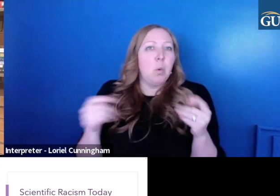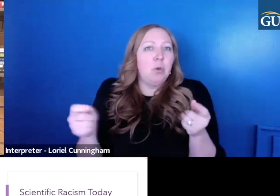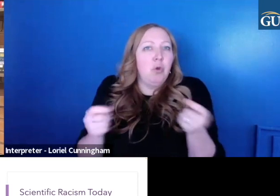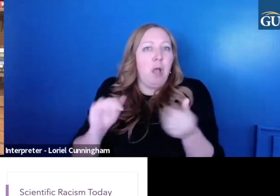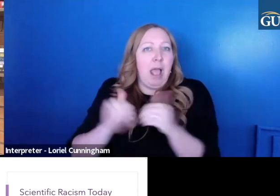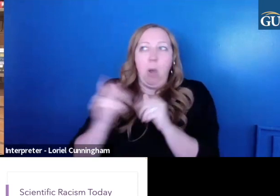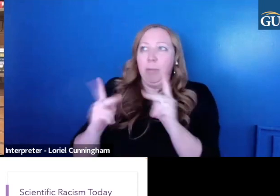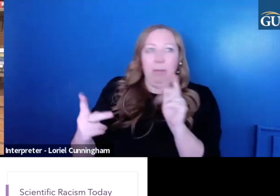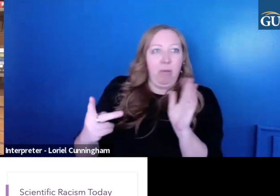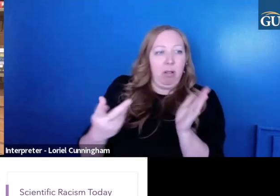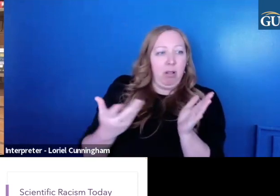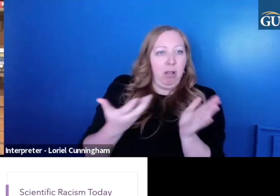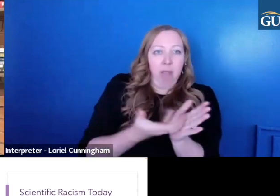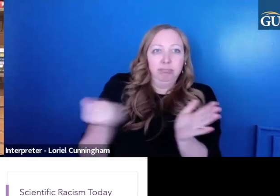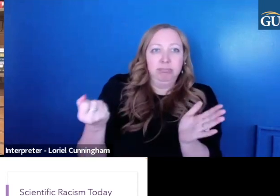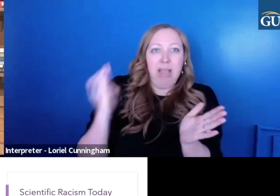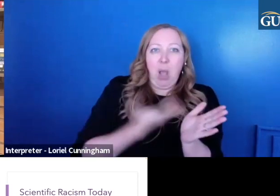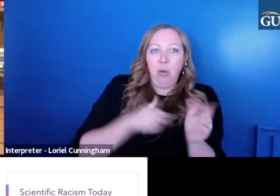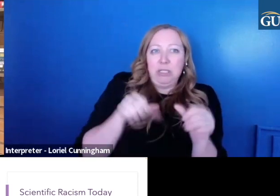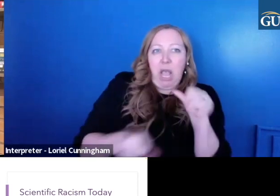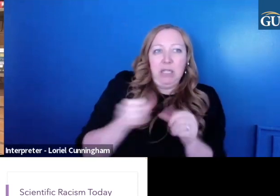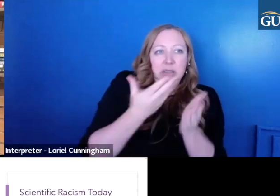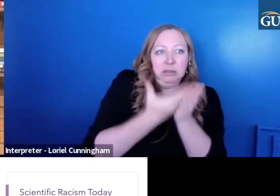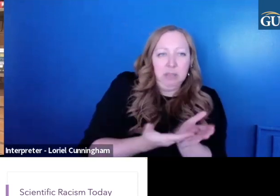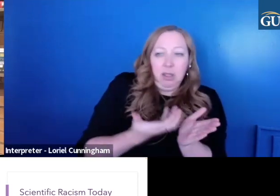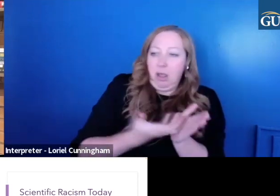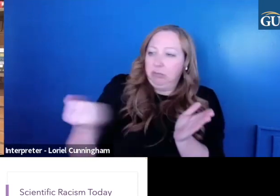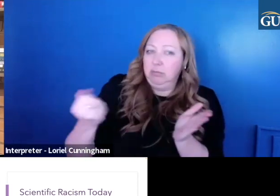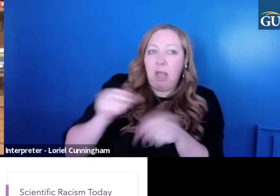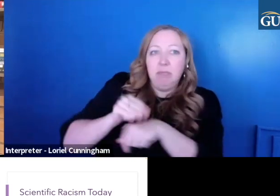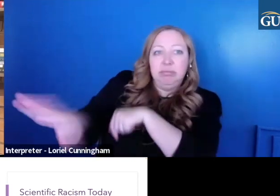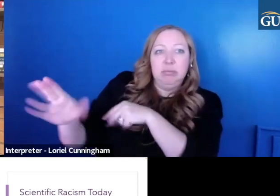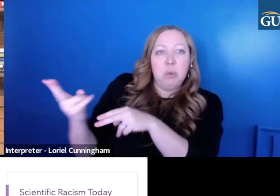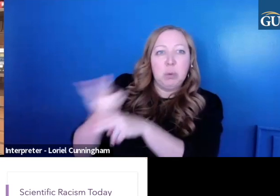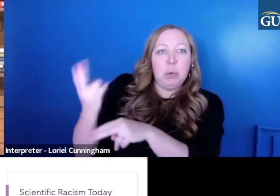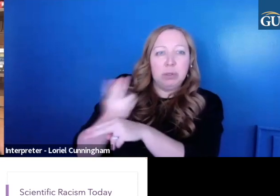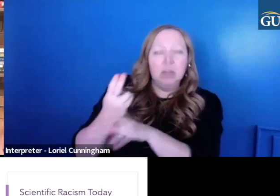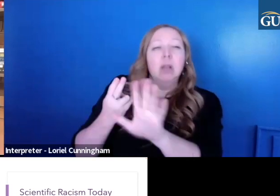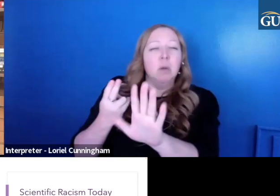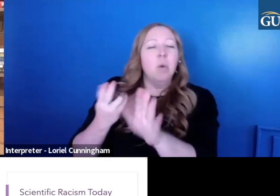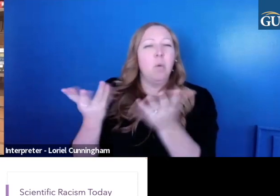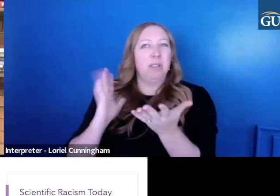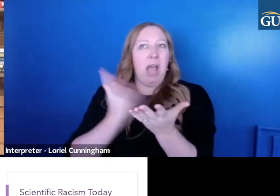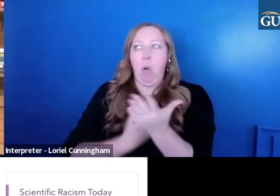responsibility of us as scientists to help society understand both what our data means once they leave the lab,